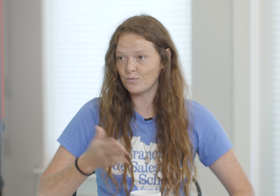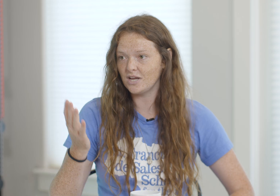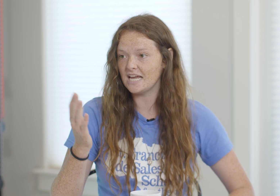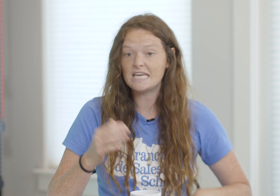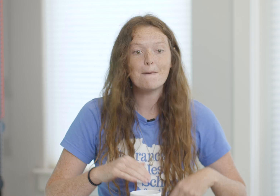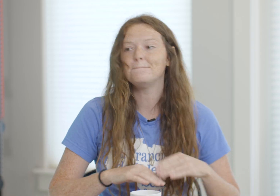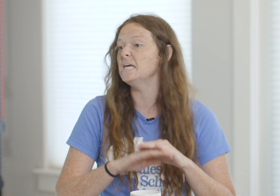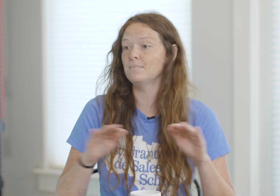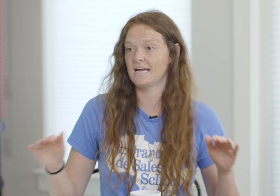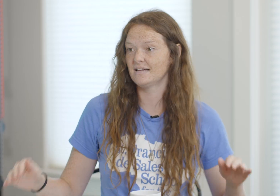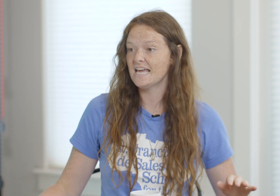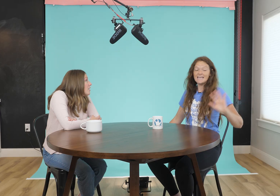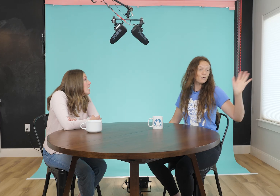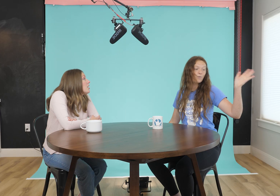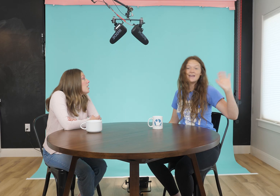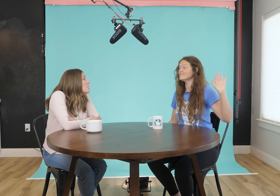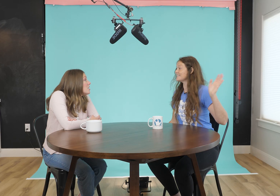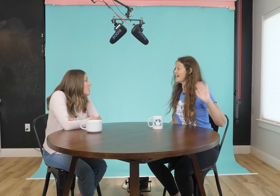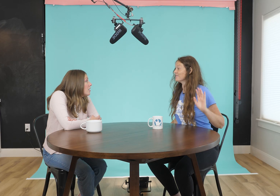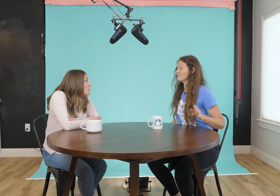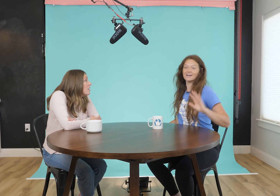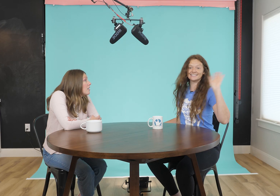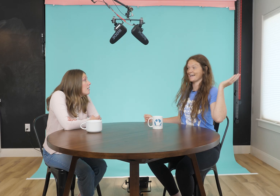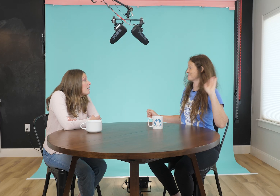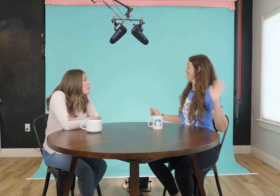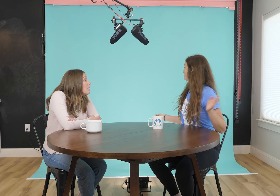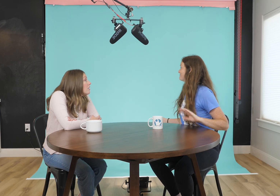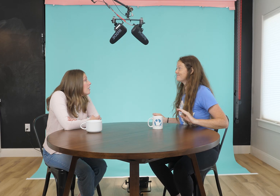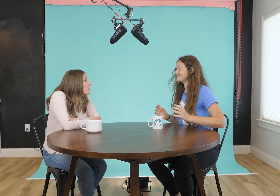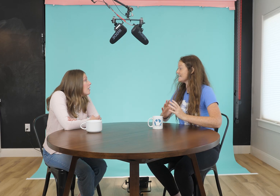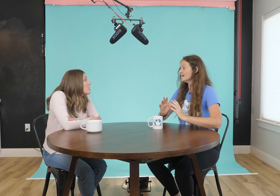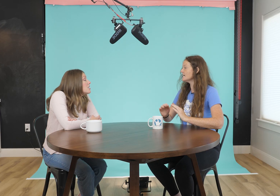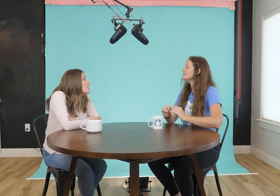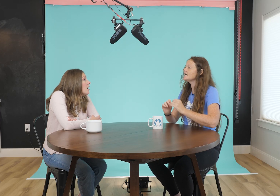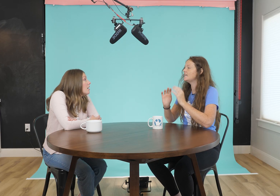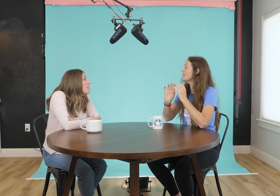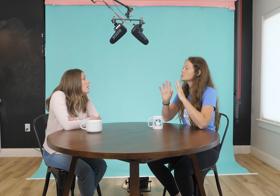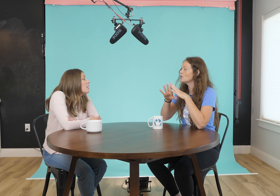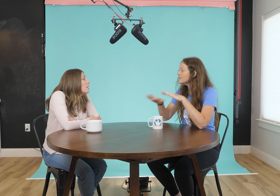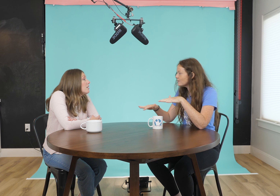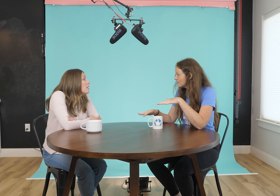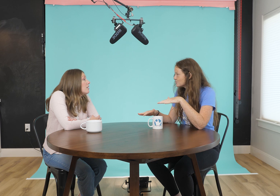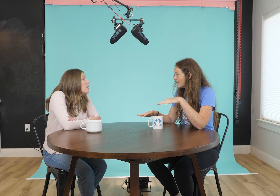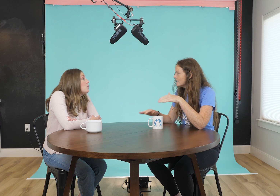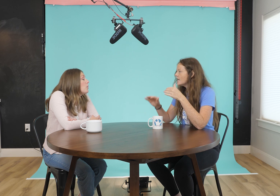We are beaming waves that everyone might see us. He has no language. Right? Right.